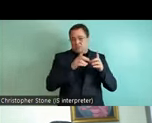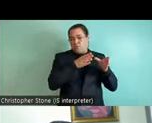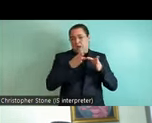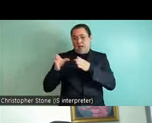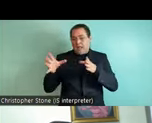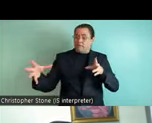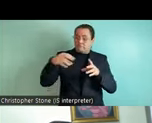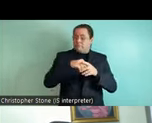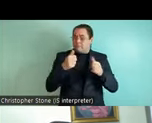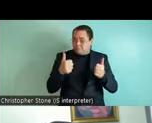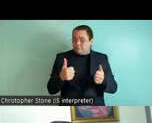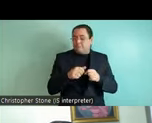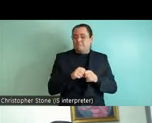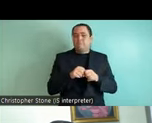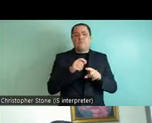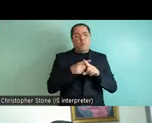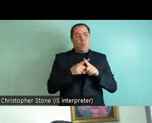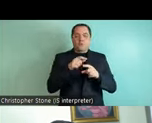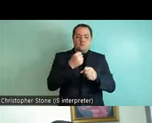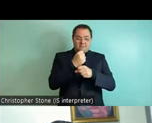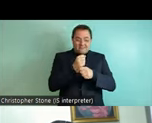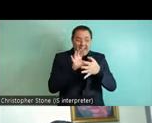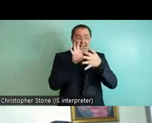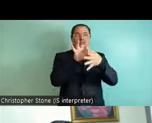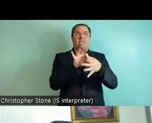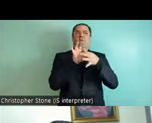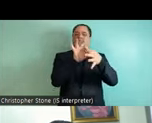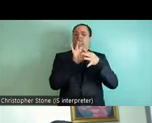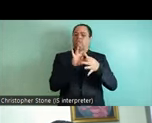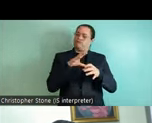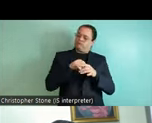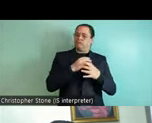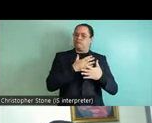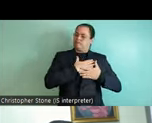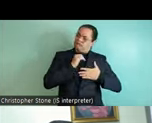11:48:38 engagement and employee retention. And of course on the, on the lighter notes,